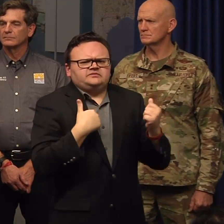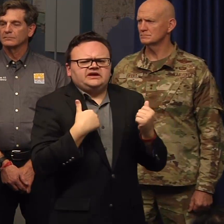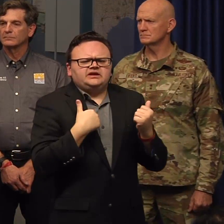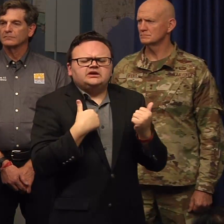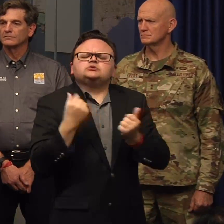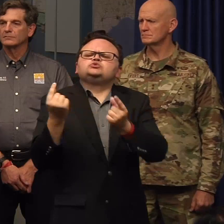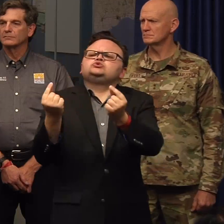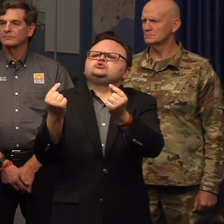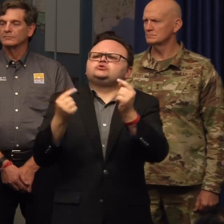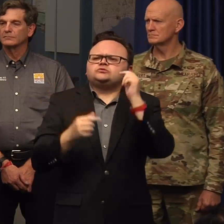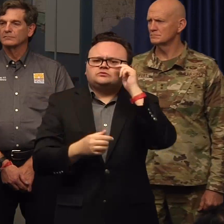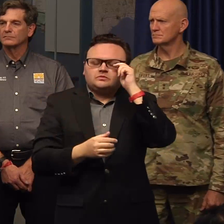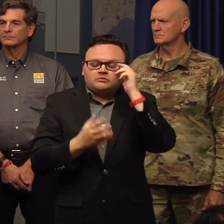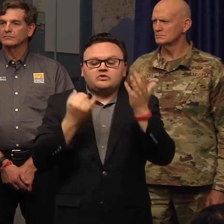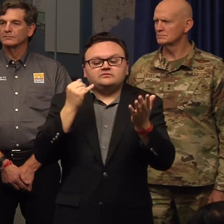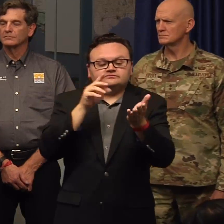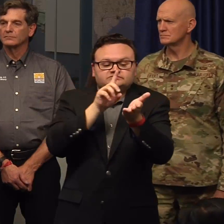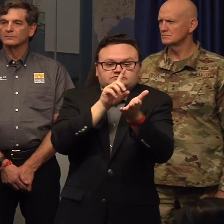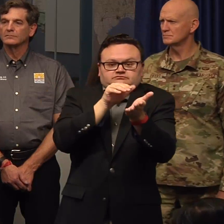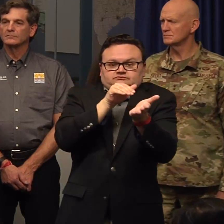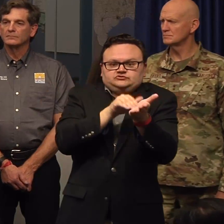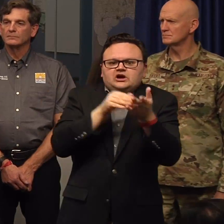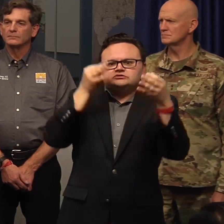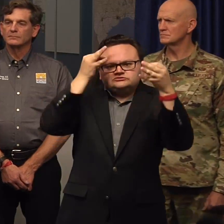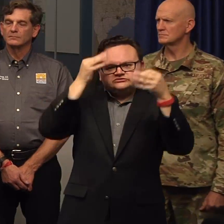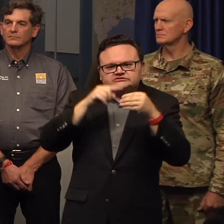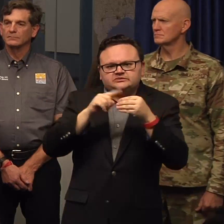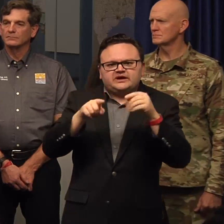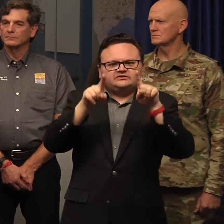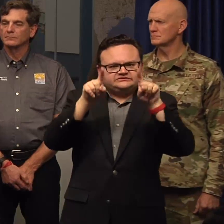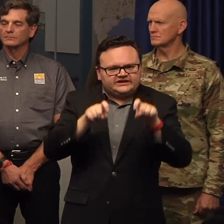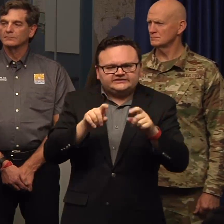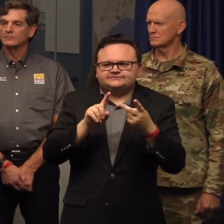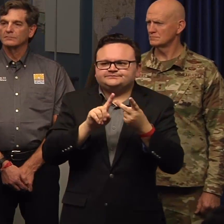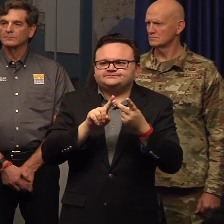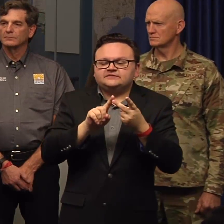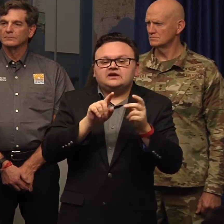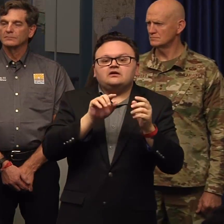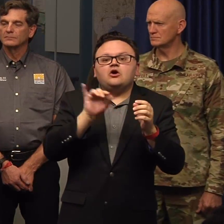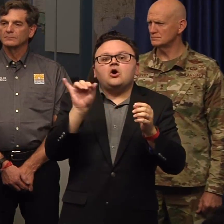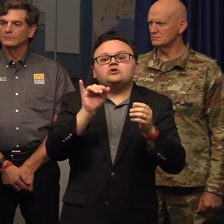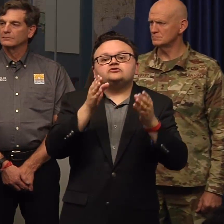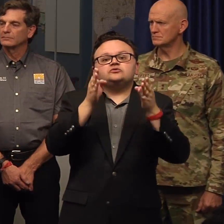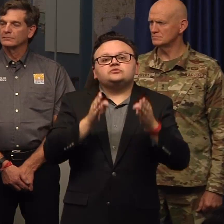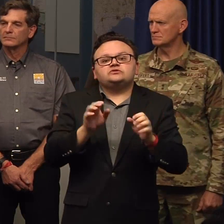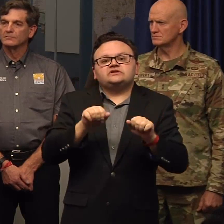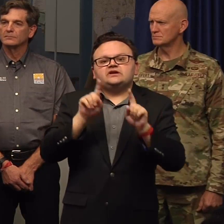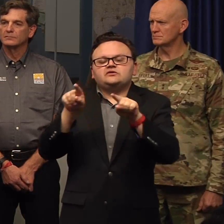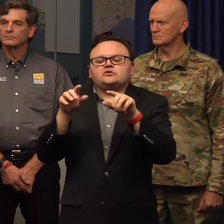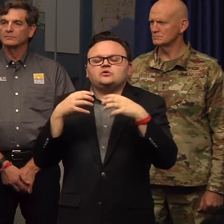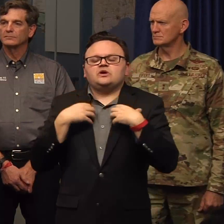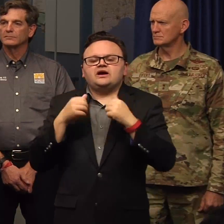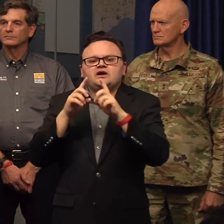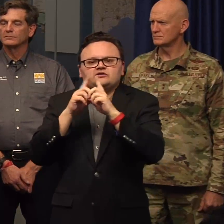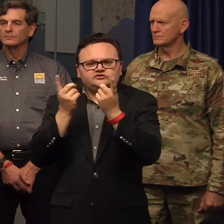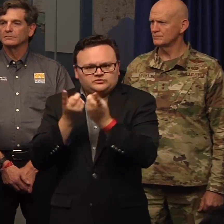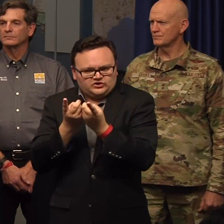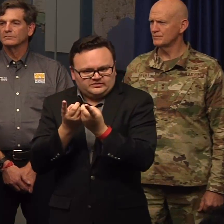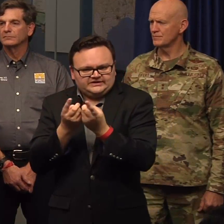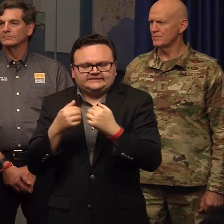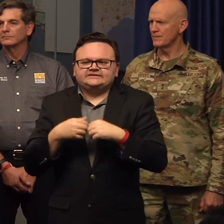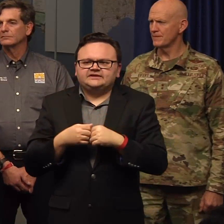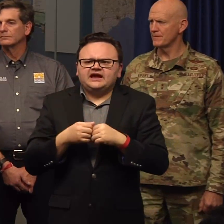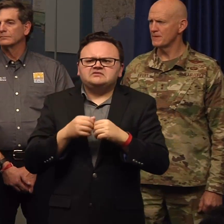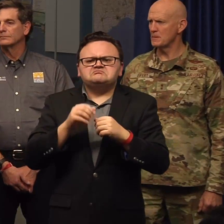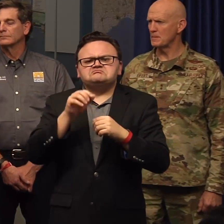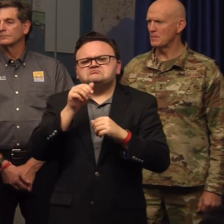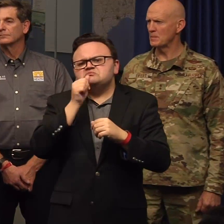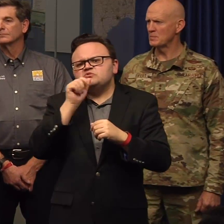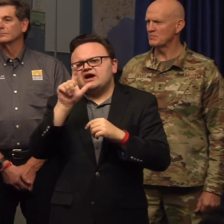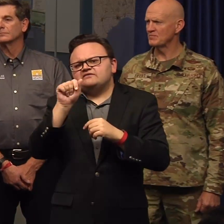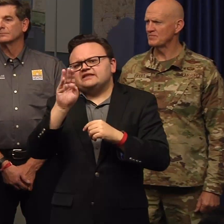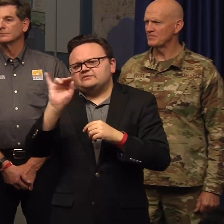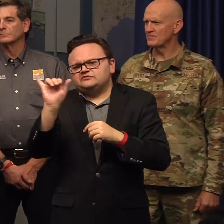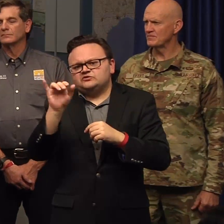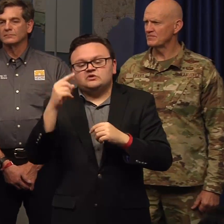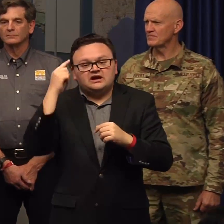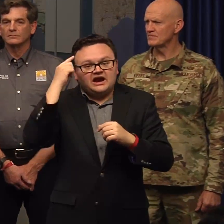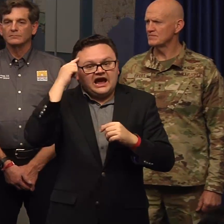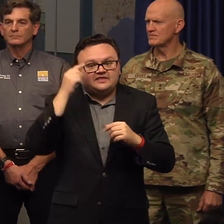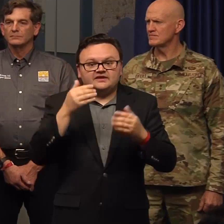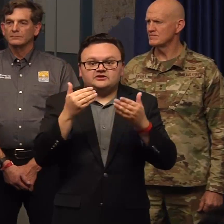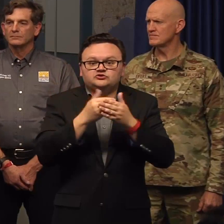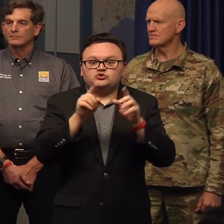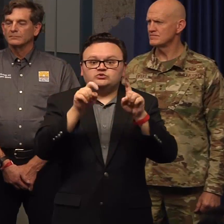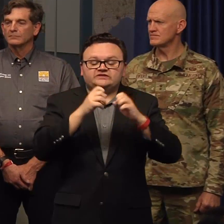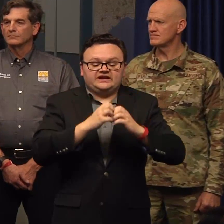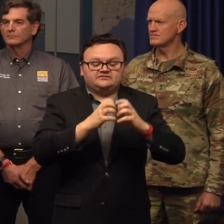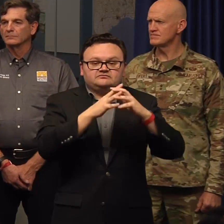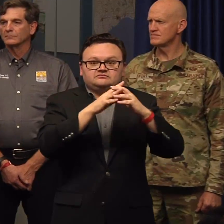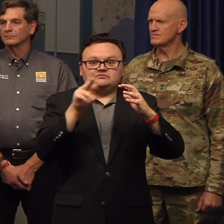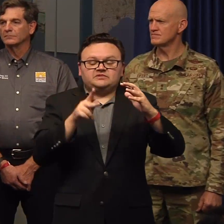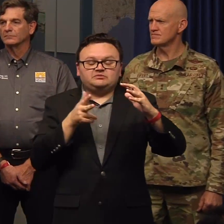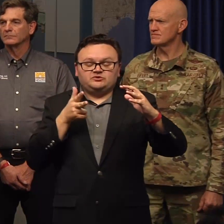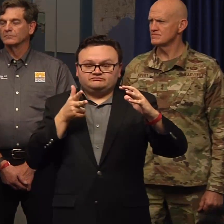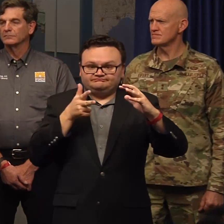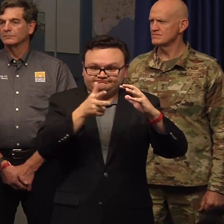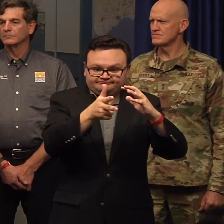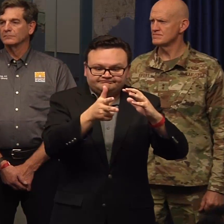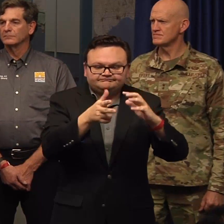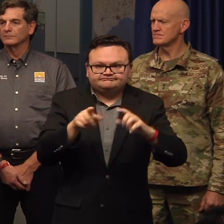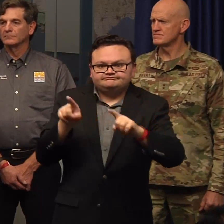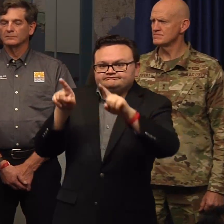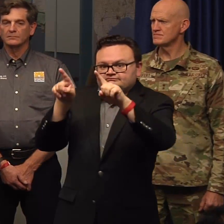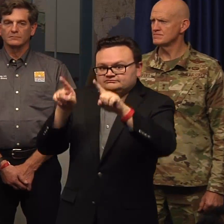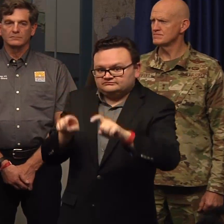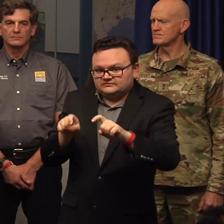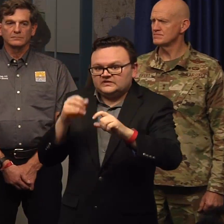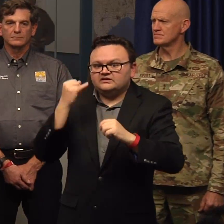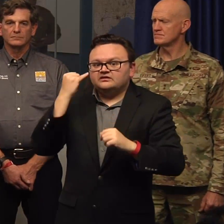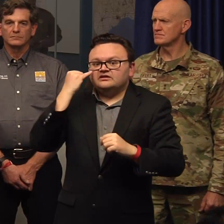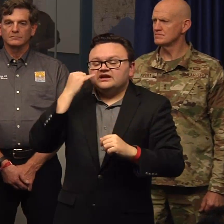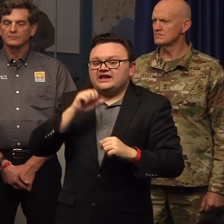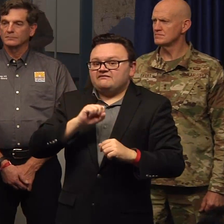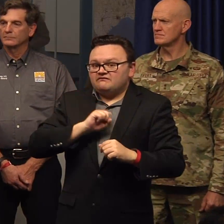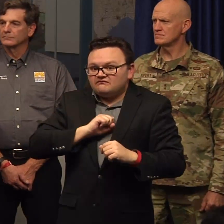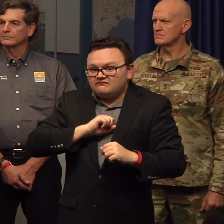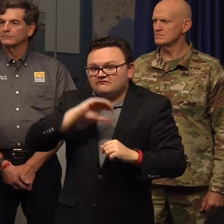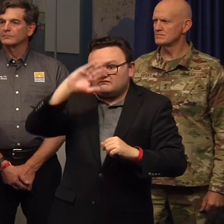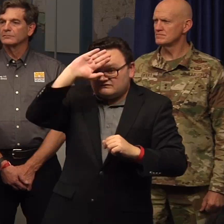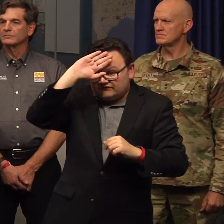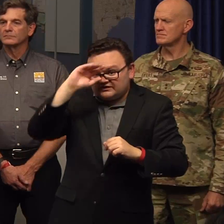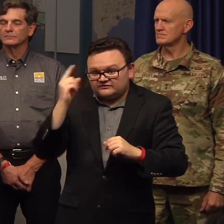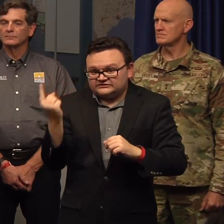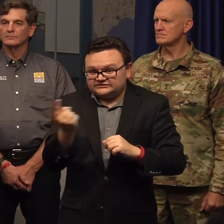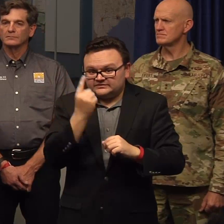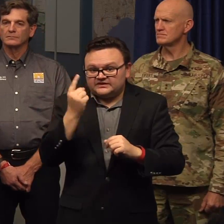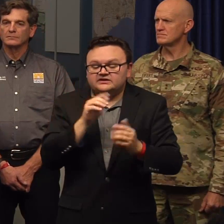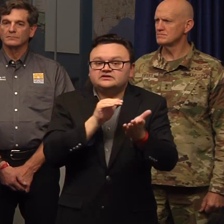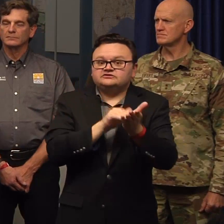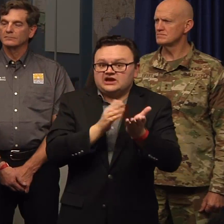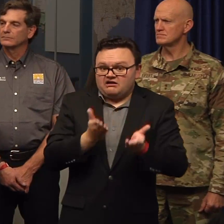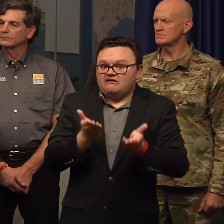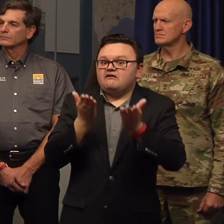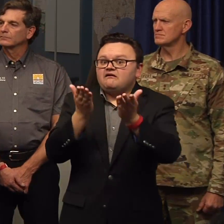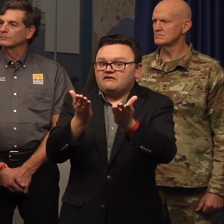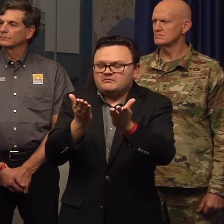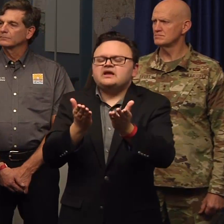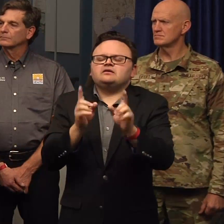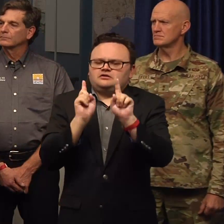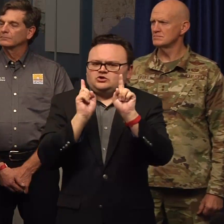THEY REFUSE TO TEST?